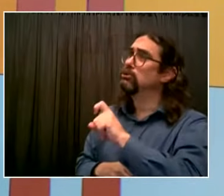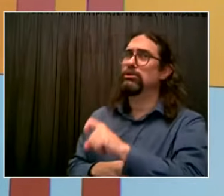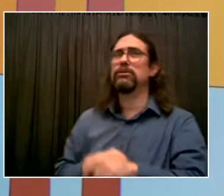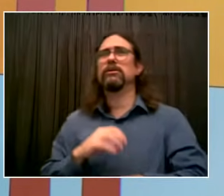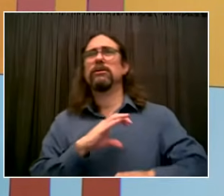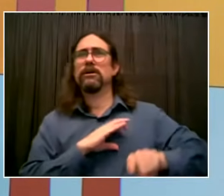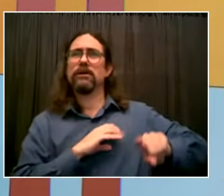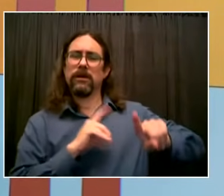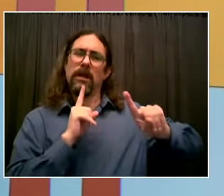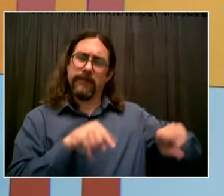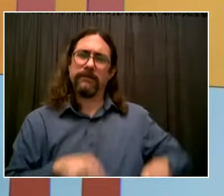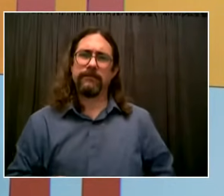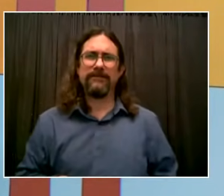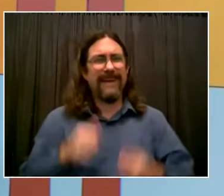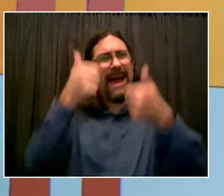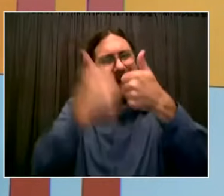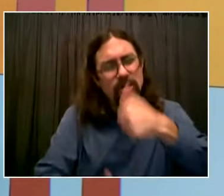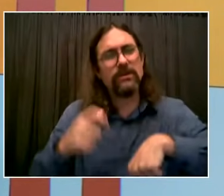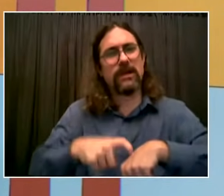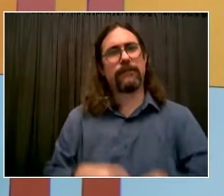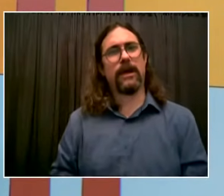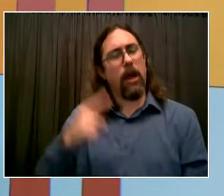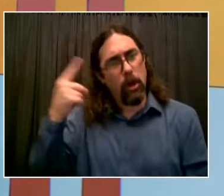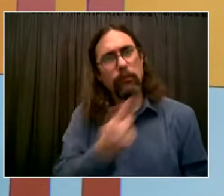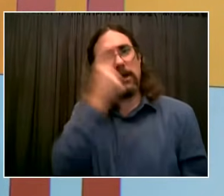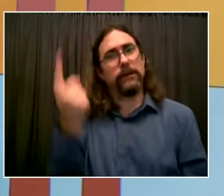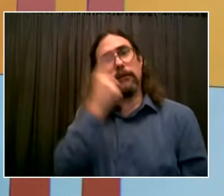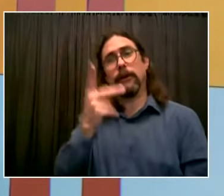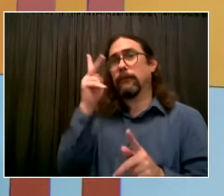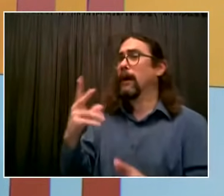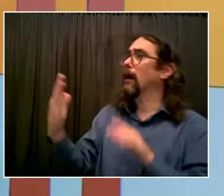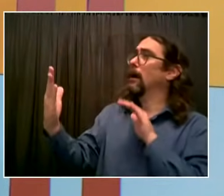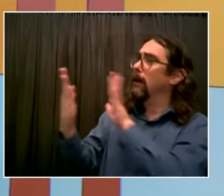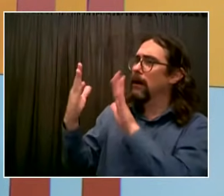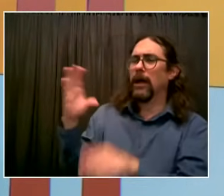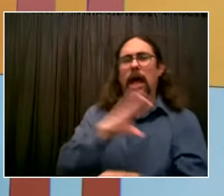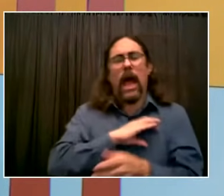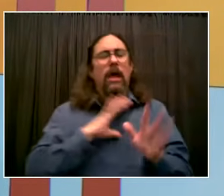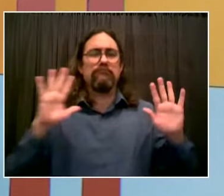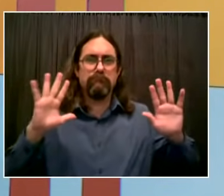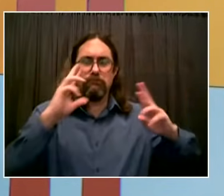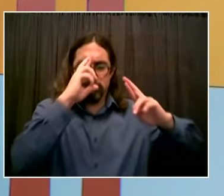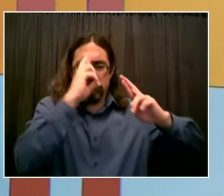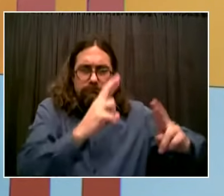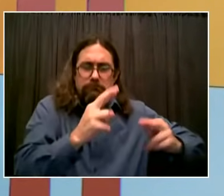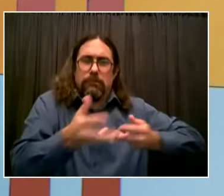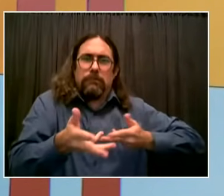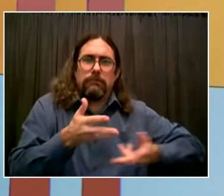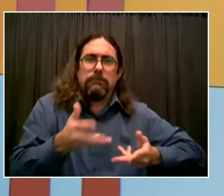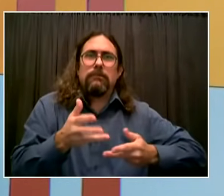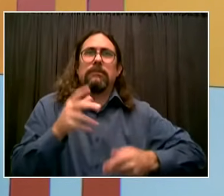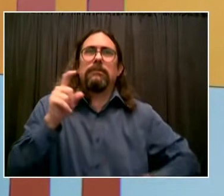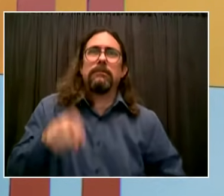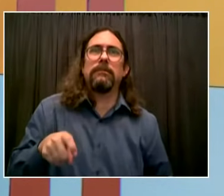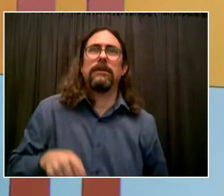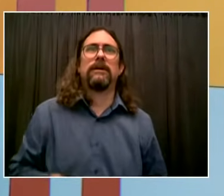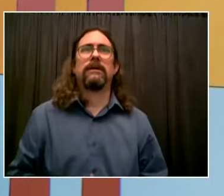QUESTIONS. WE NEED TO MAKE SURE THAT HAPPENS EVE RY TIME. AND LEADERSHIP NYPD IS■ç ADAMANT THAT IT CAN HAPPEN AND IT MUST